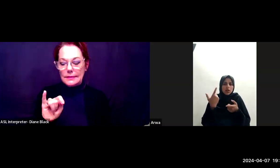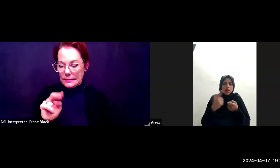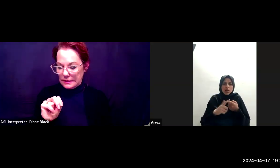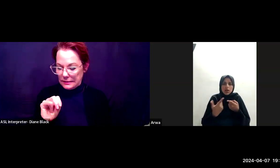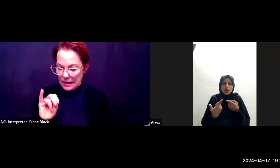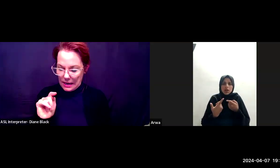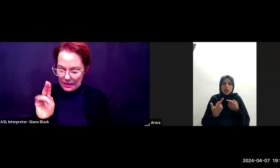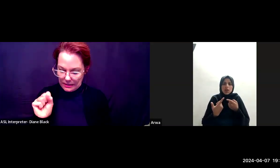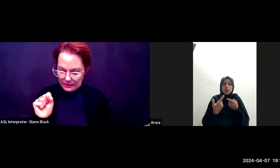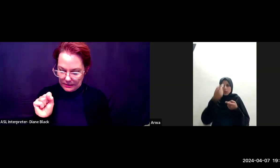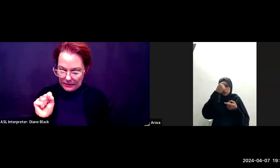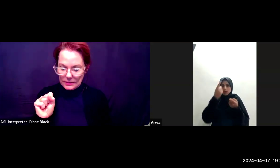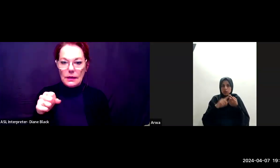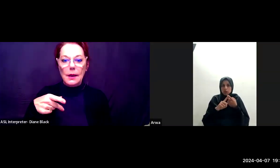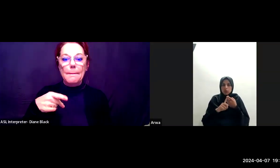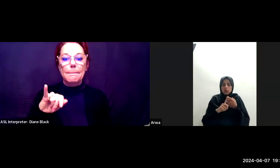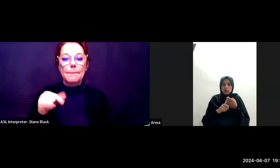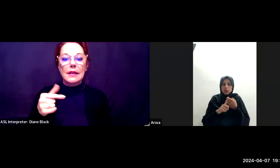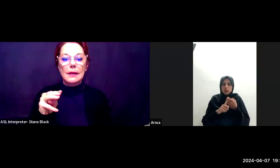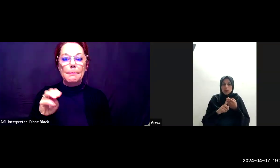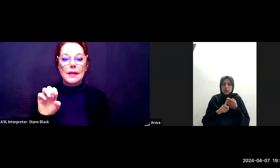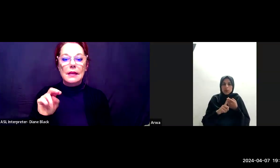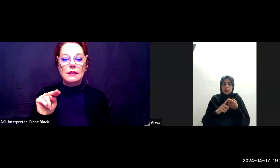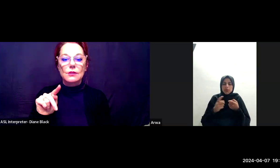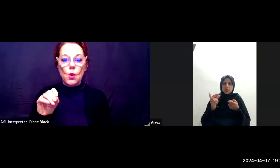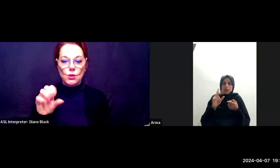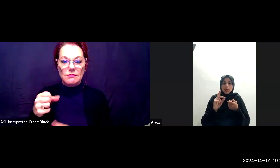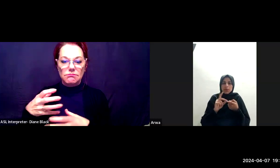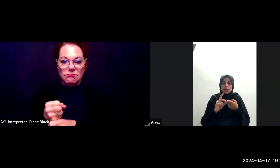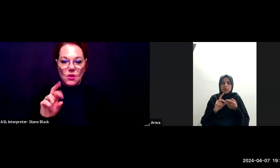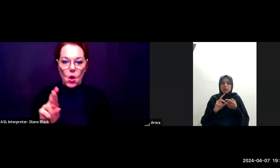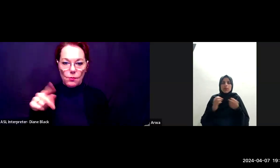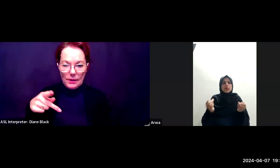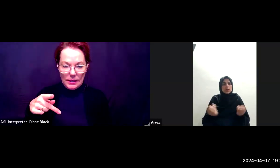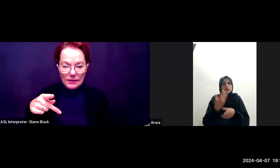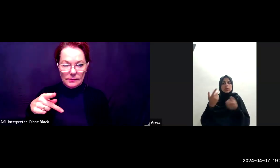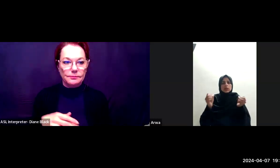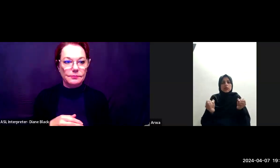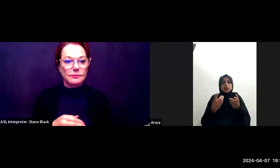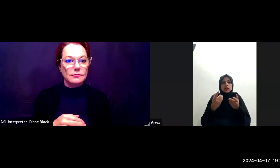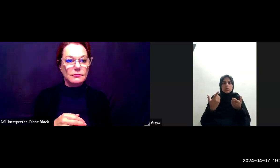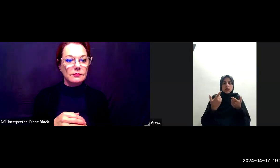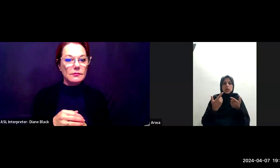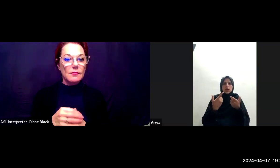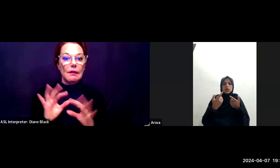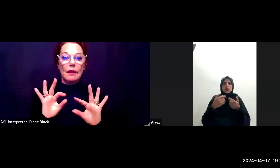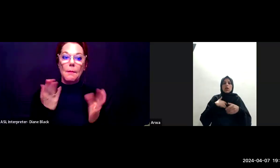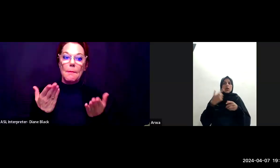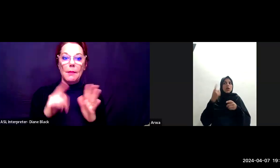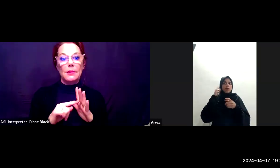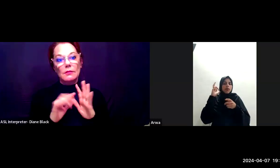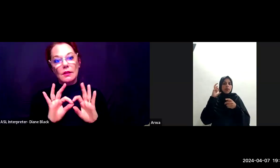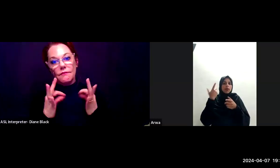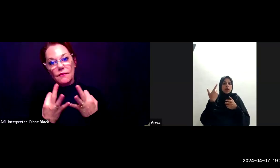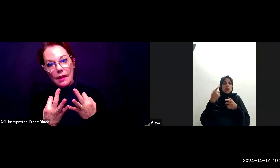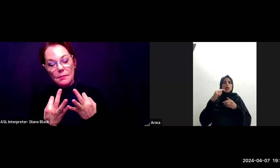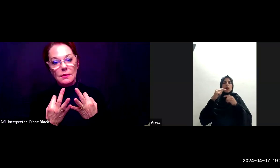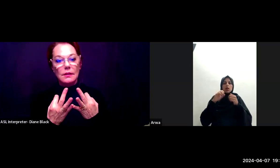they can actually fairly hear and they start to also adapt by having the ability to lip read. So